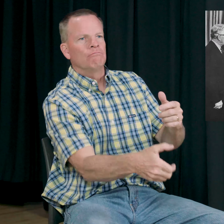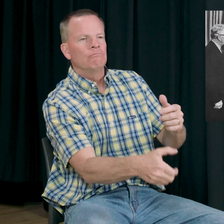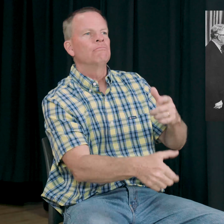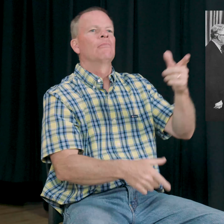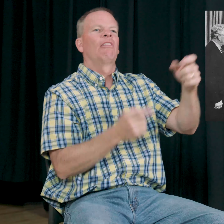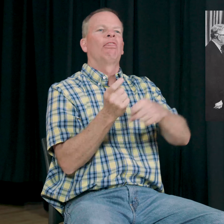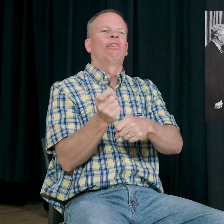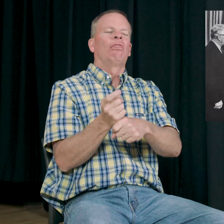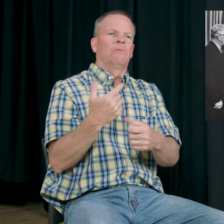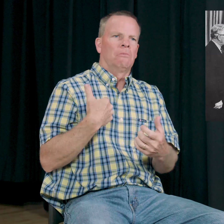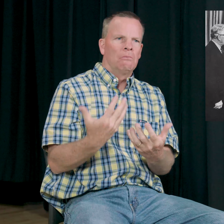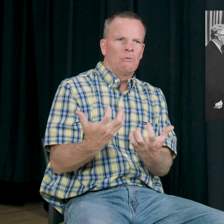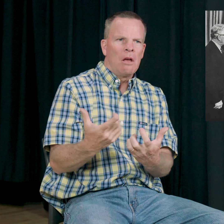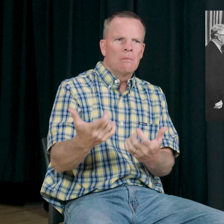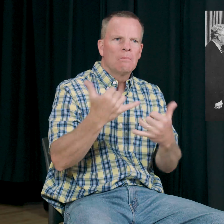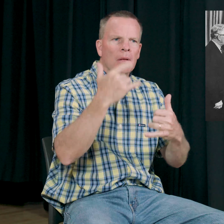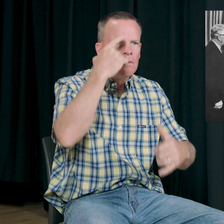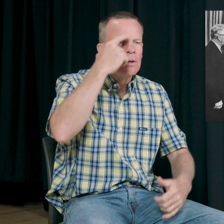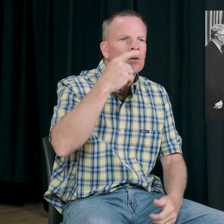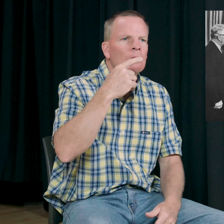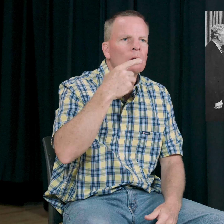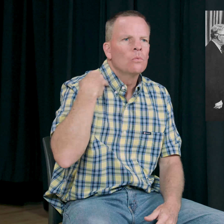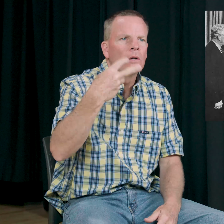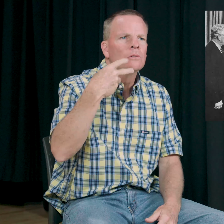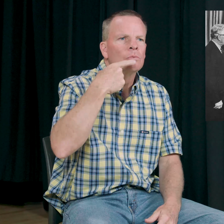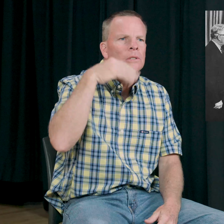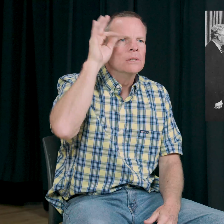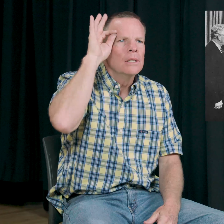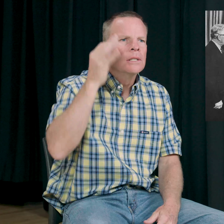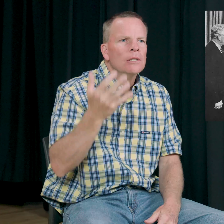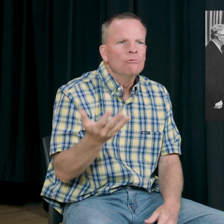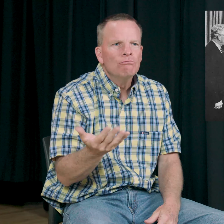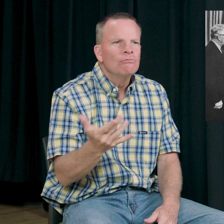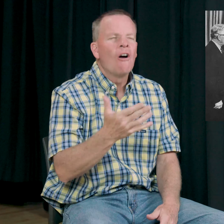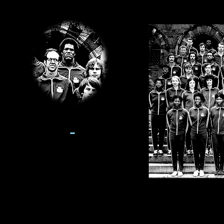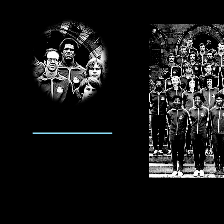They were talking back and forth. Then Nixon shook his hand and jokingly asked him if he wanted to play for the Washington Redskins.